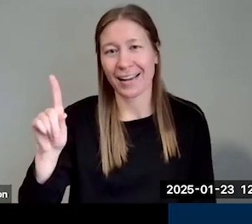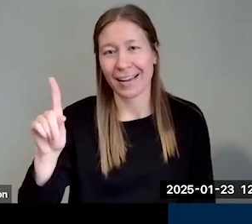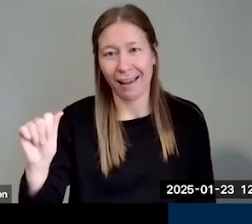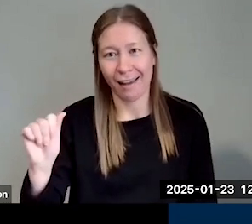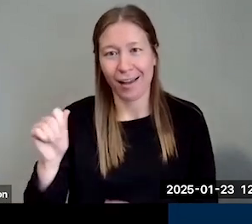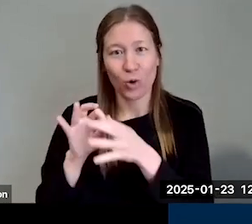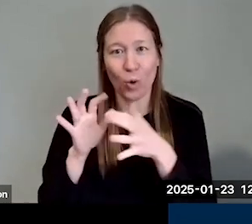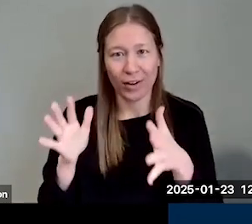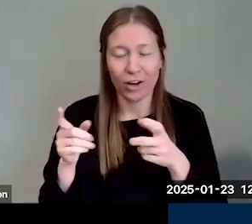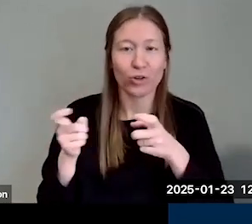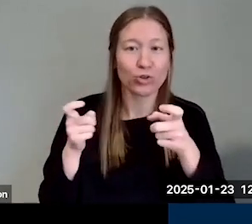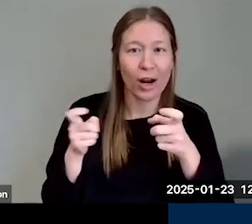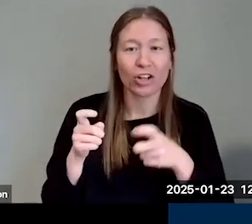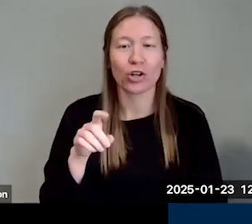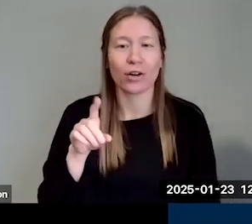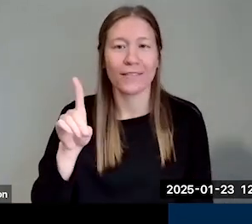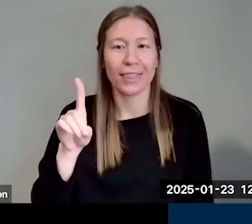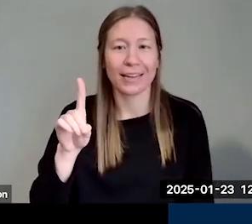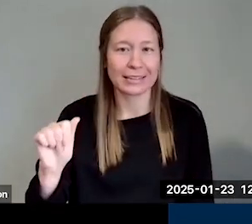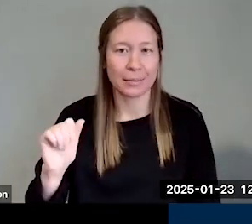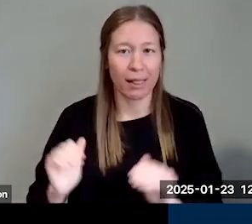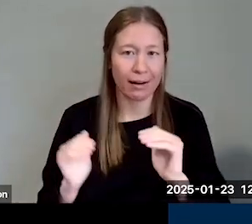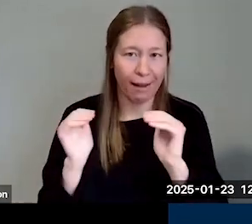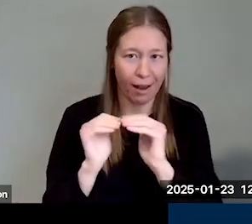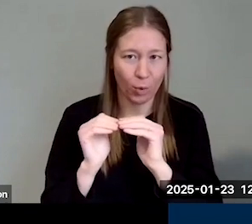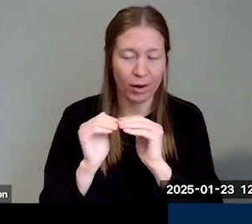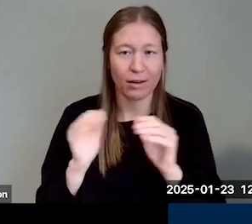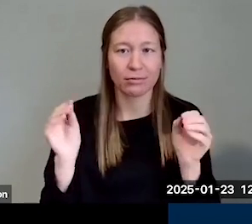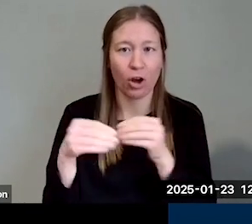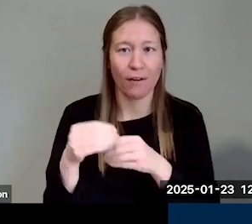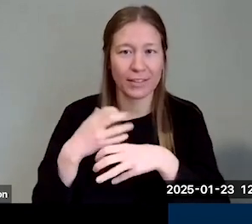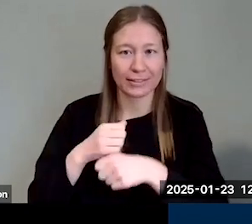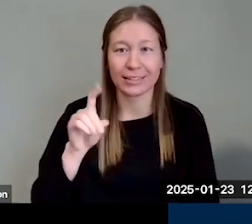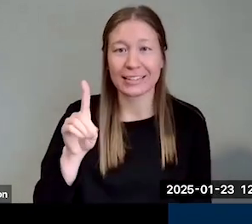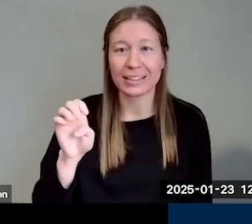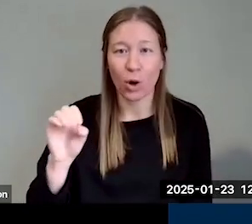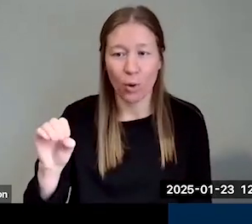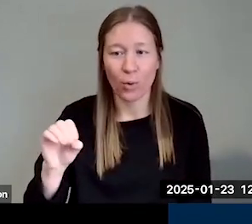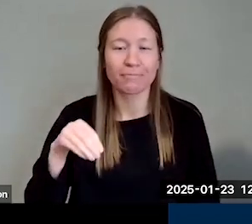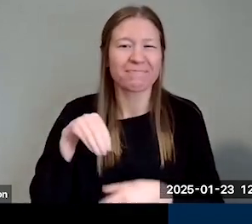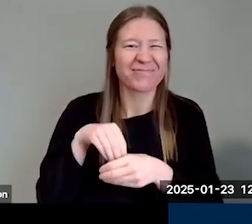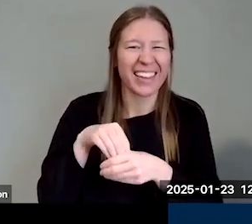of the Disability Equity Office within the Equity, Civil Rights and Title IX Office